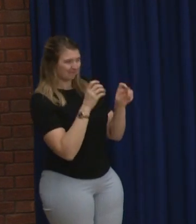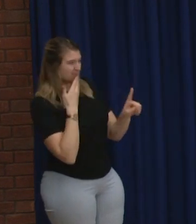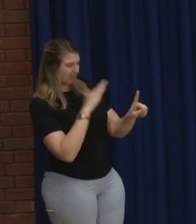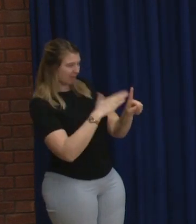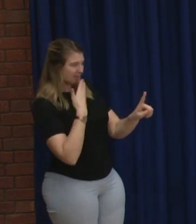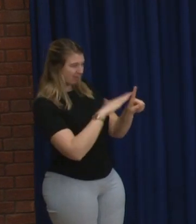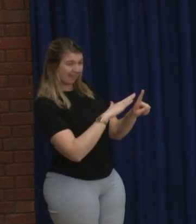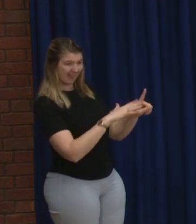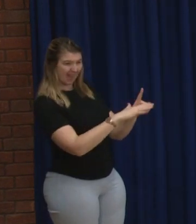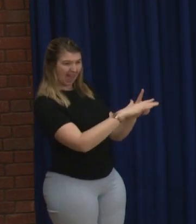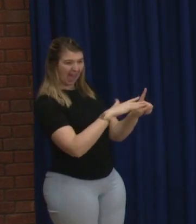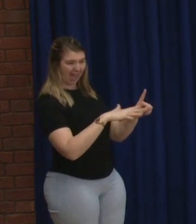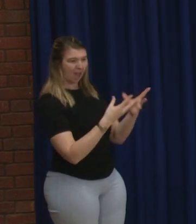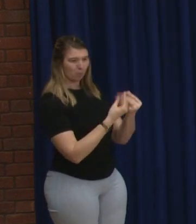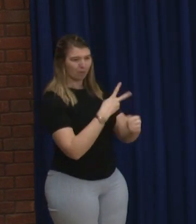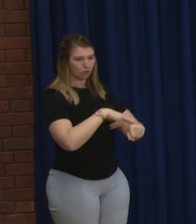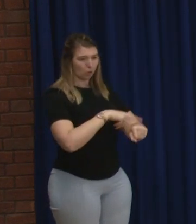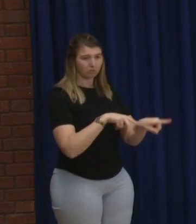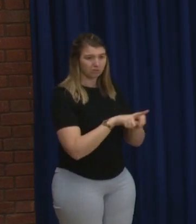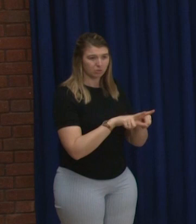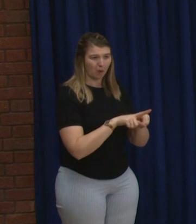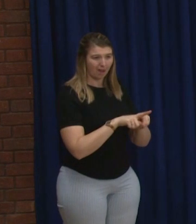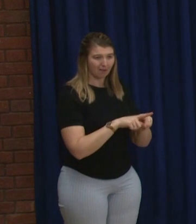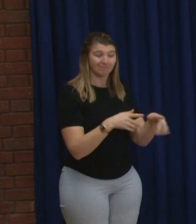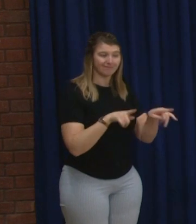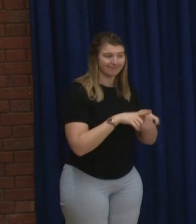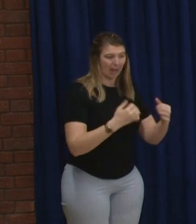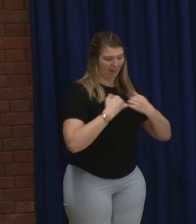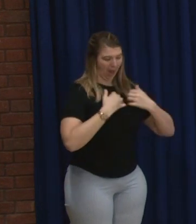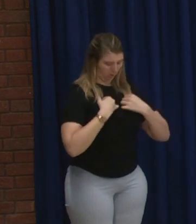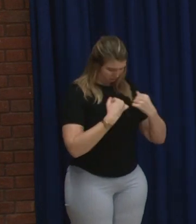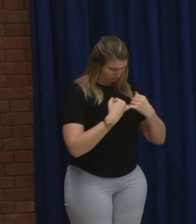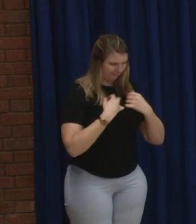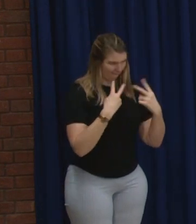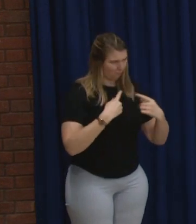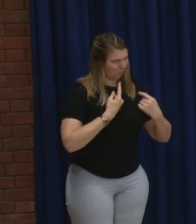in doctors as well and they affect how we see ourselves. Anyway as time went on, I continued to